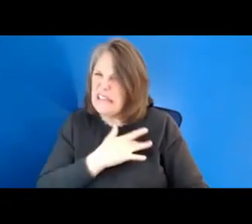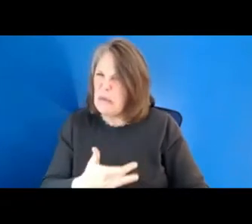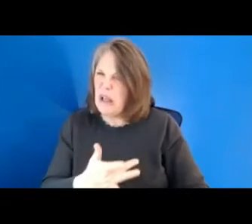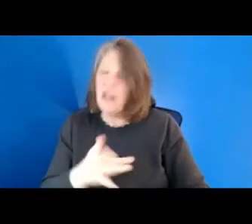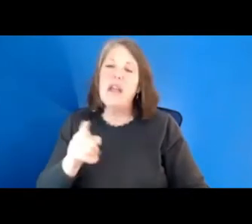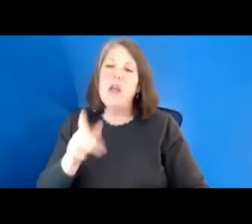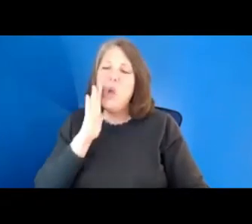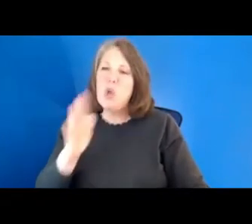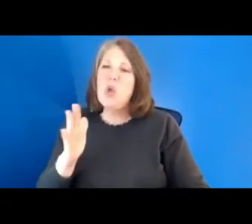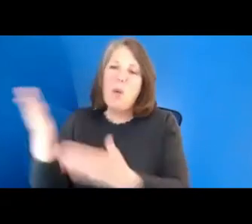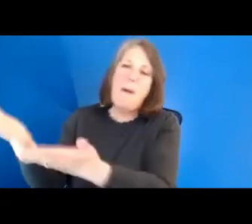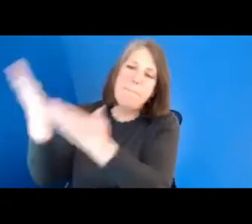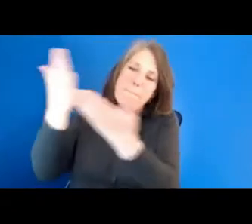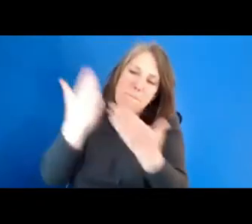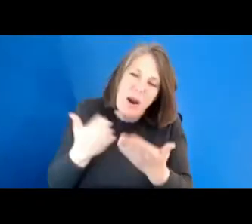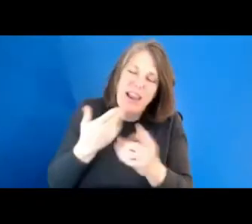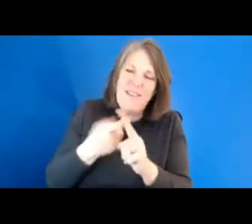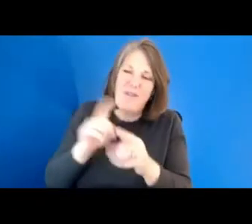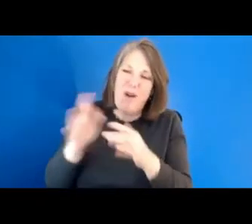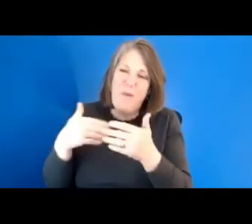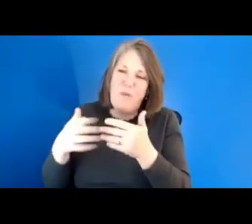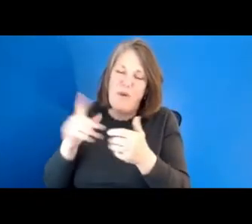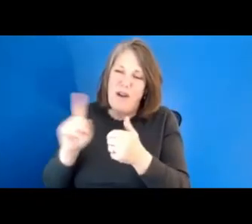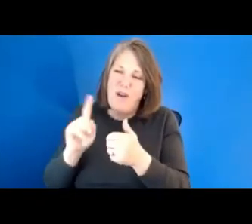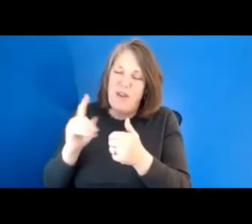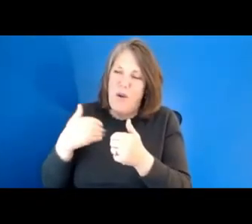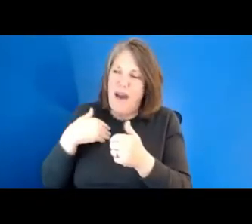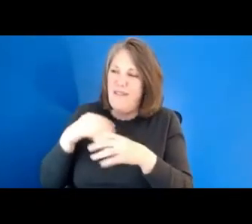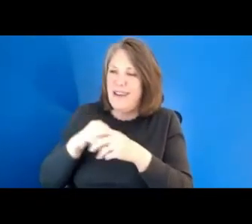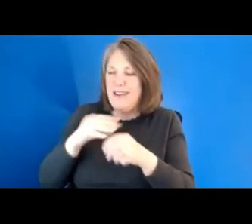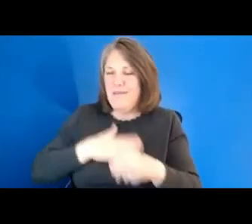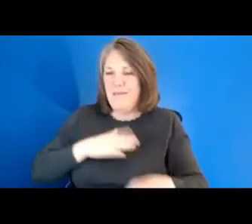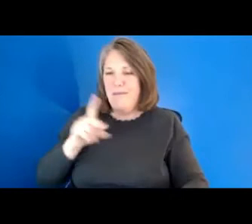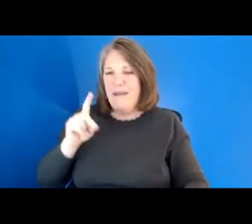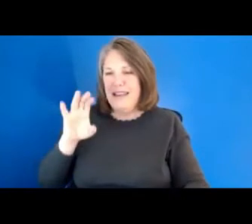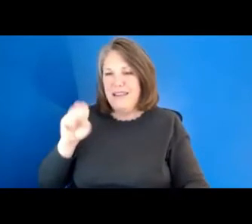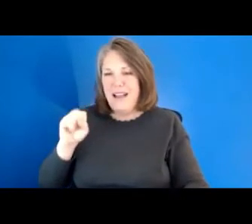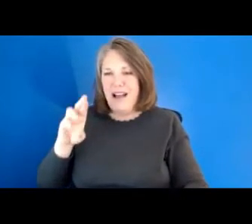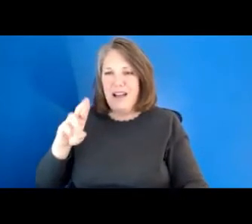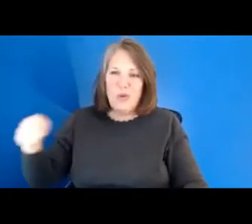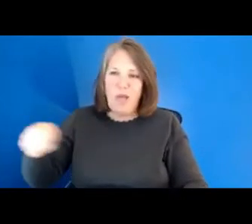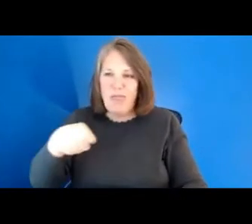it from wherever you've got it in my docs were on a USB drive and you will put it on